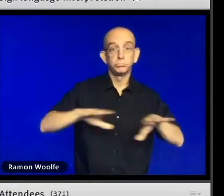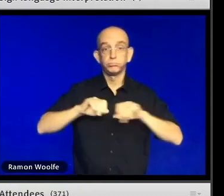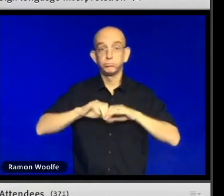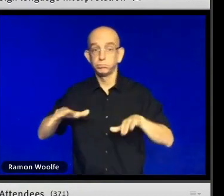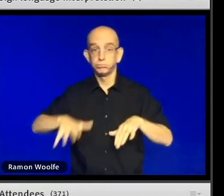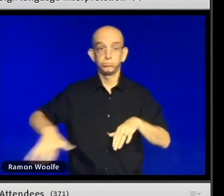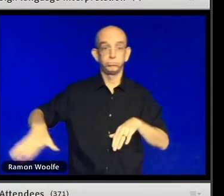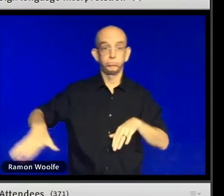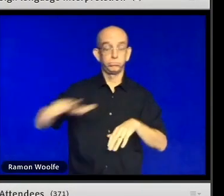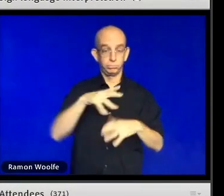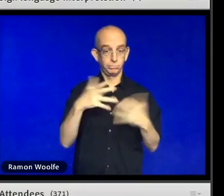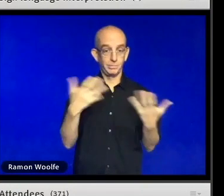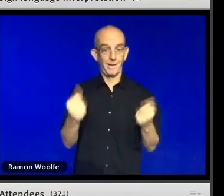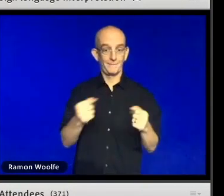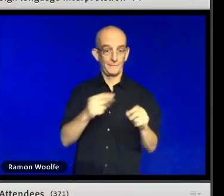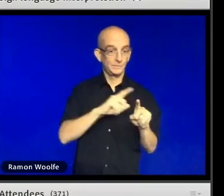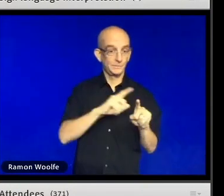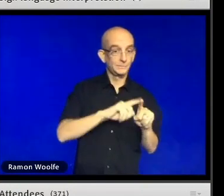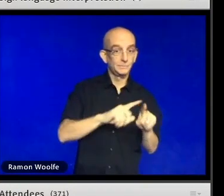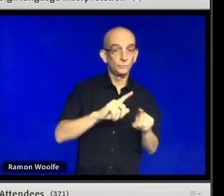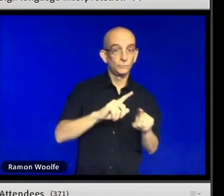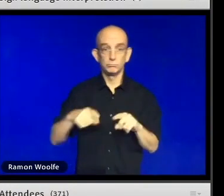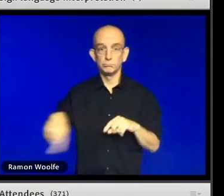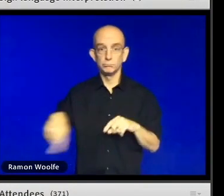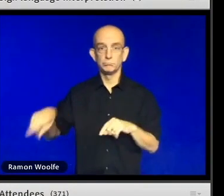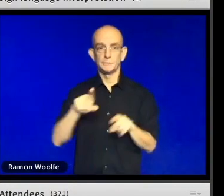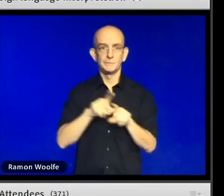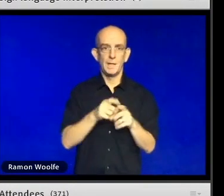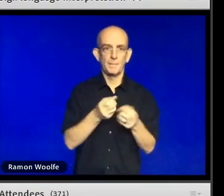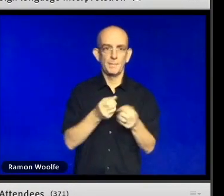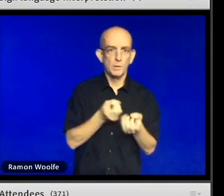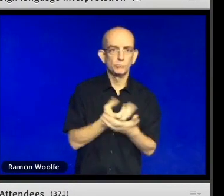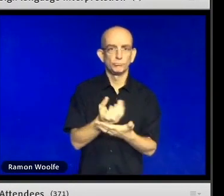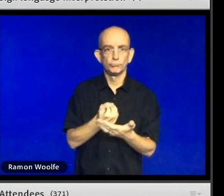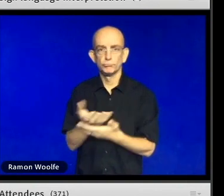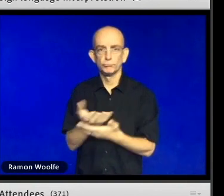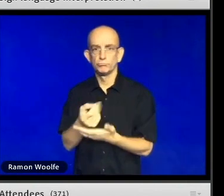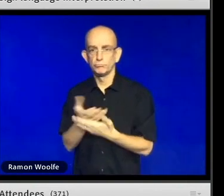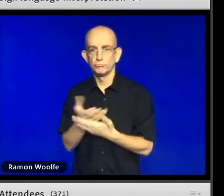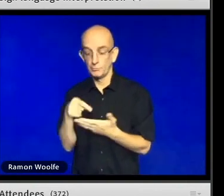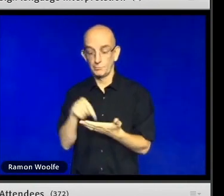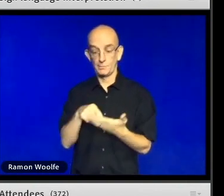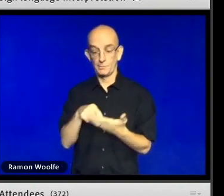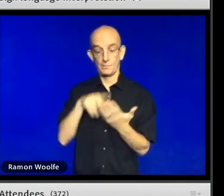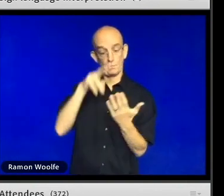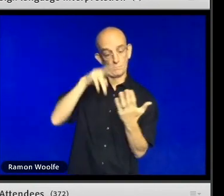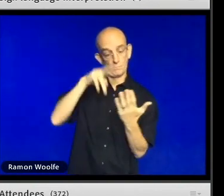example and very energized to see how well these efforts are going there. So thank you